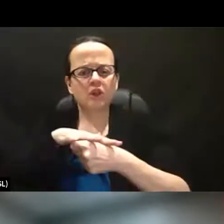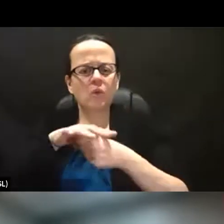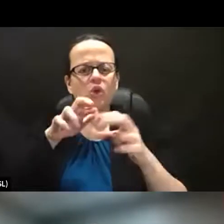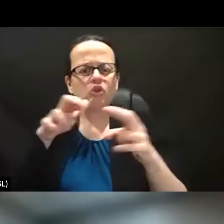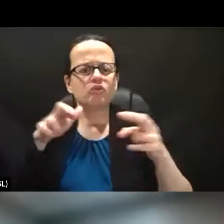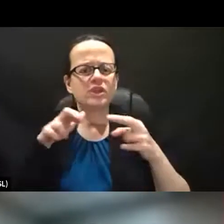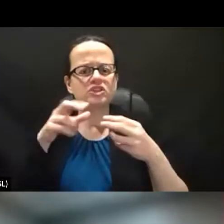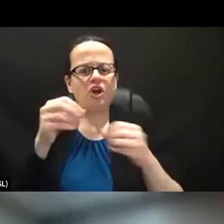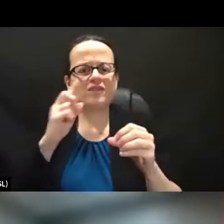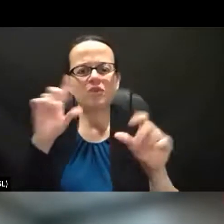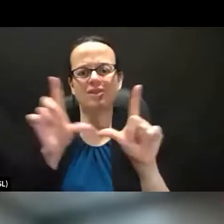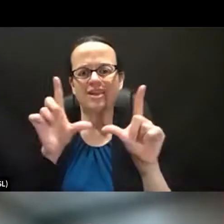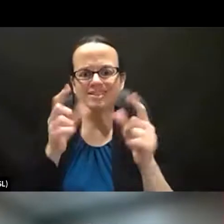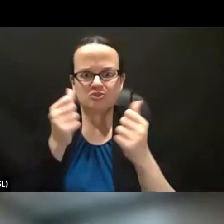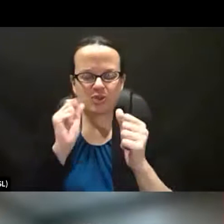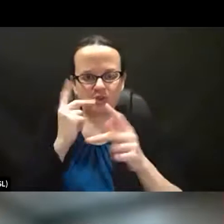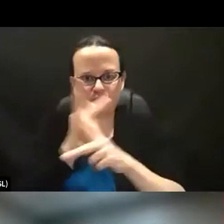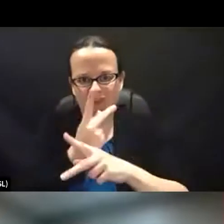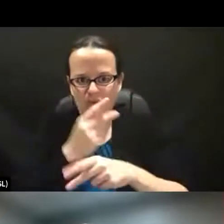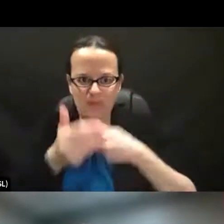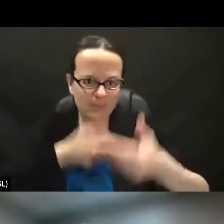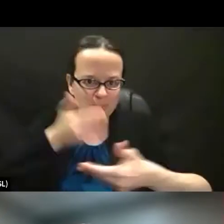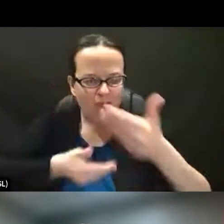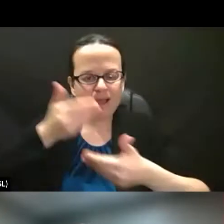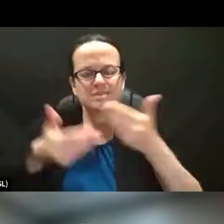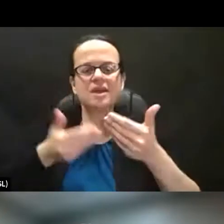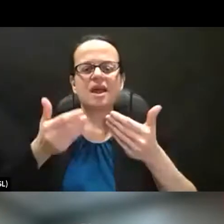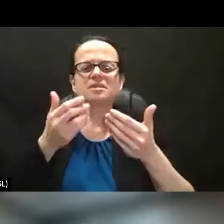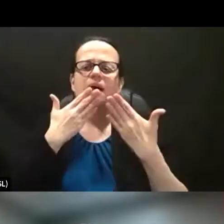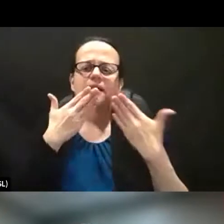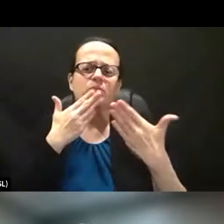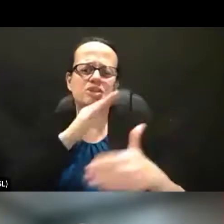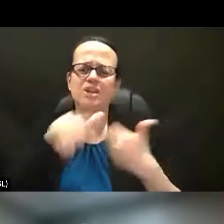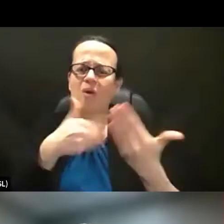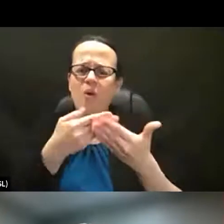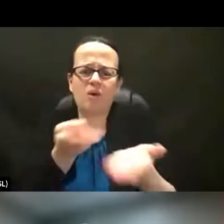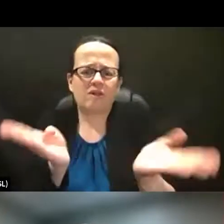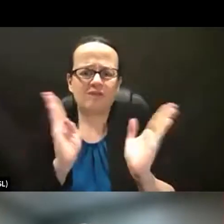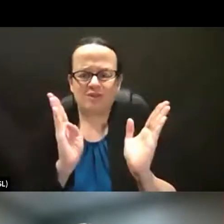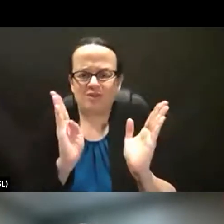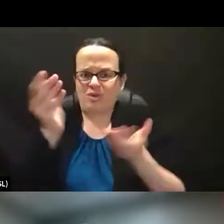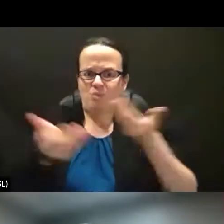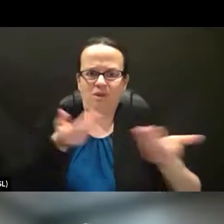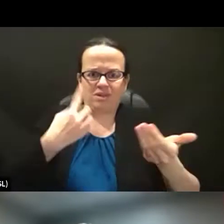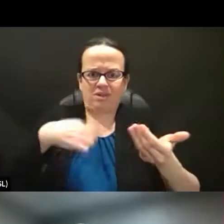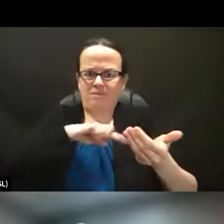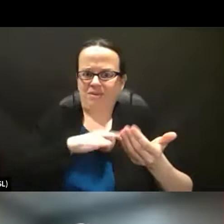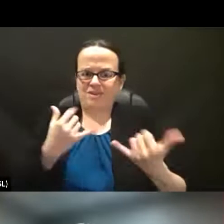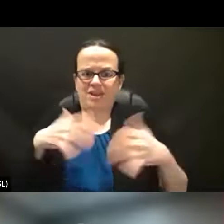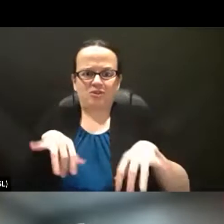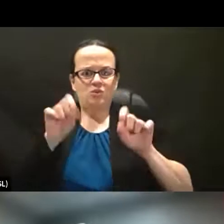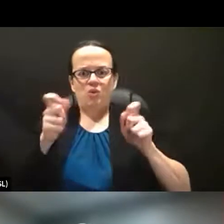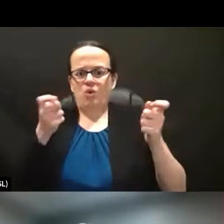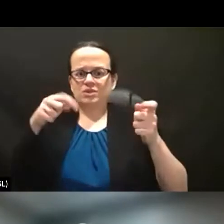Vicki Smith, CDSS-CCLD: For licensing to help walk through that process so again appreciate all of you, and having us here today, amber and hosting us in this What a wonderful forum.